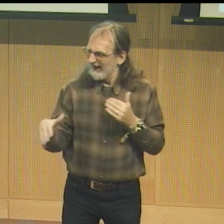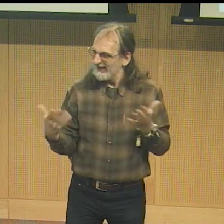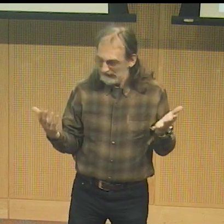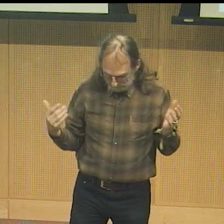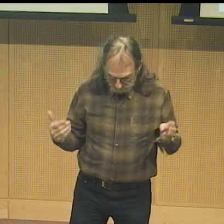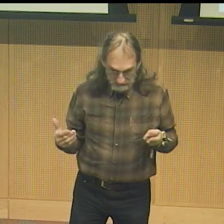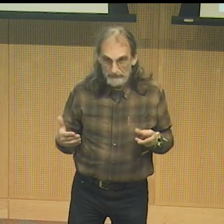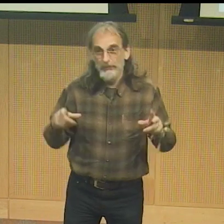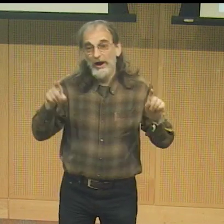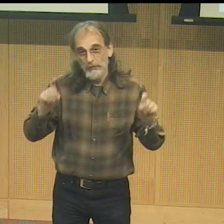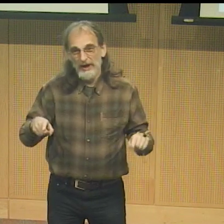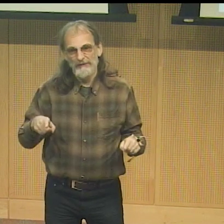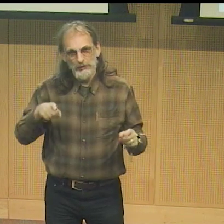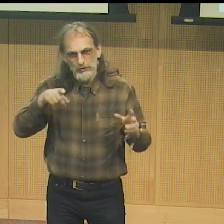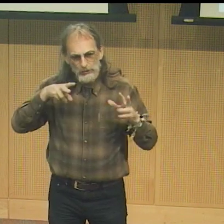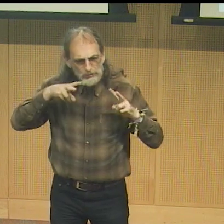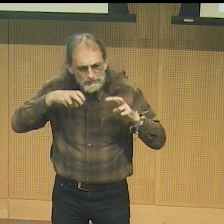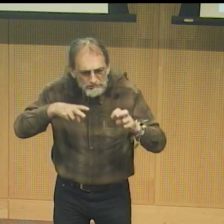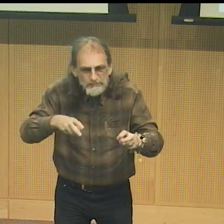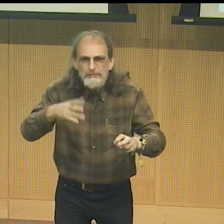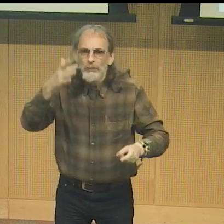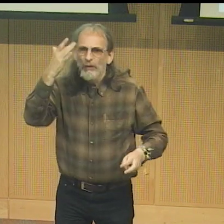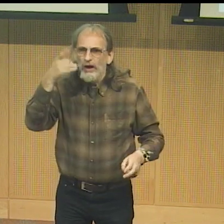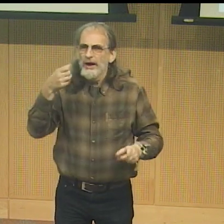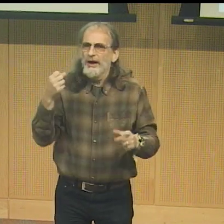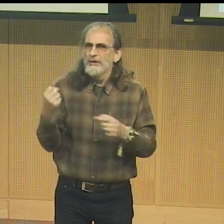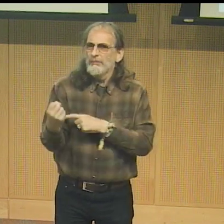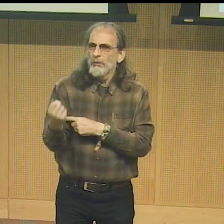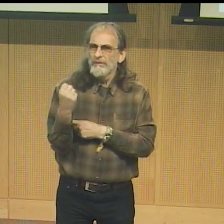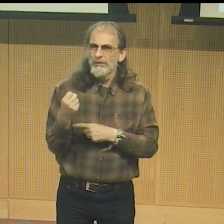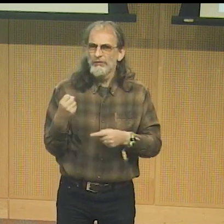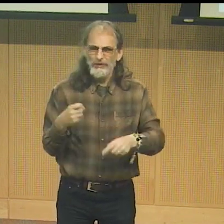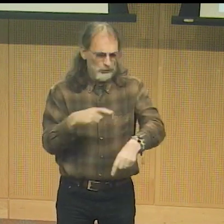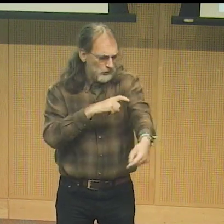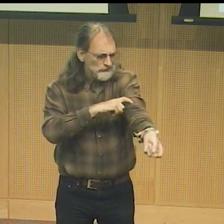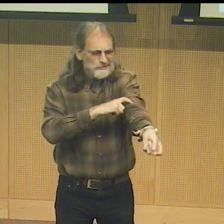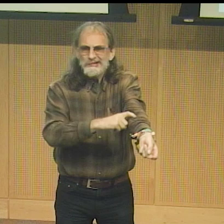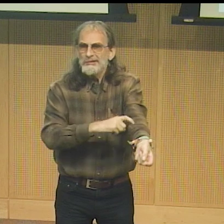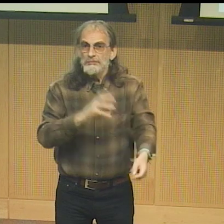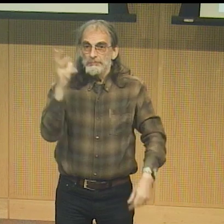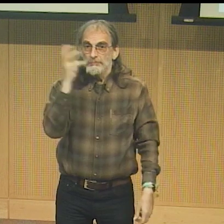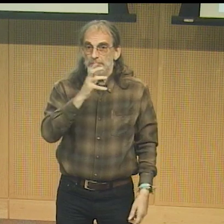how it's had such a powerful impact to tattoo your body with the term "Deafhood."